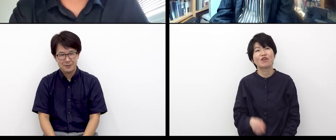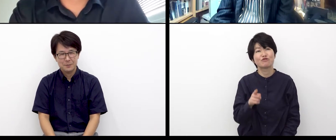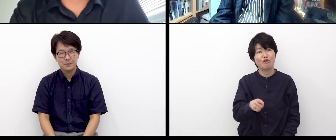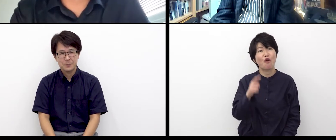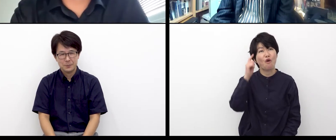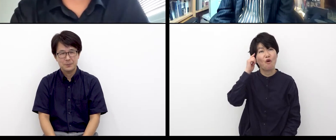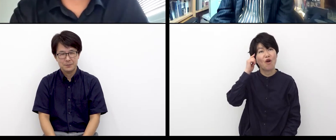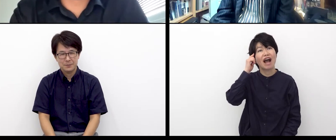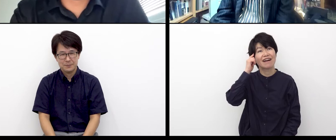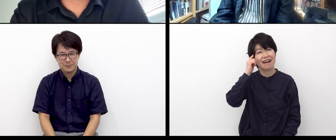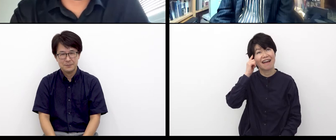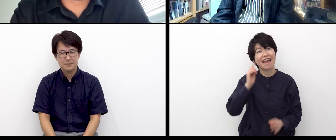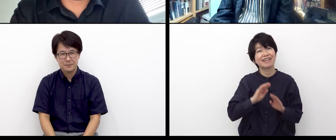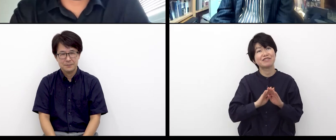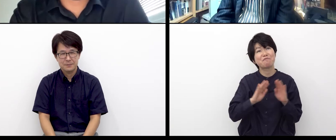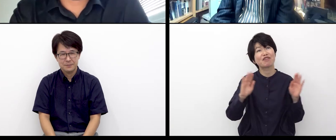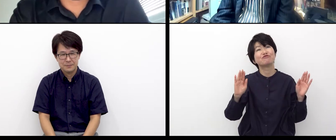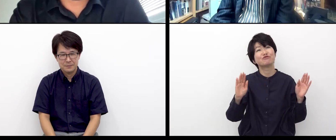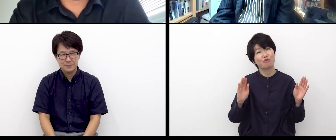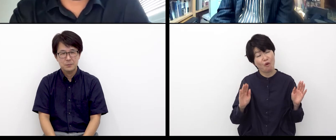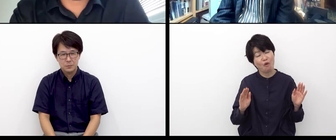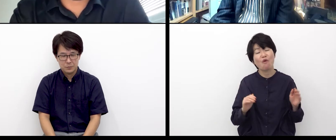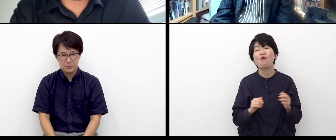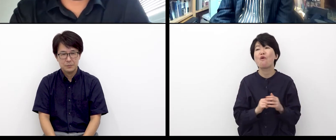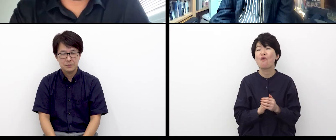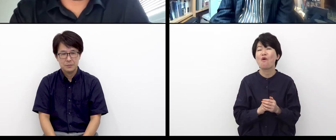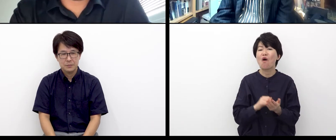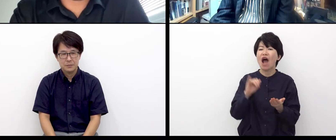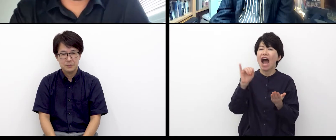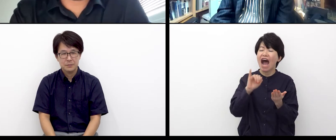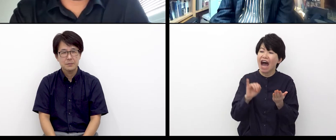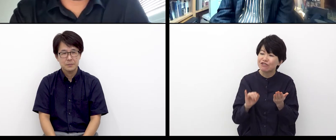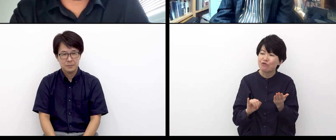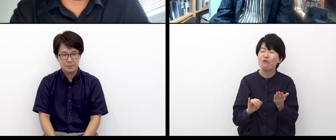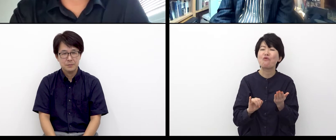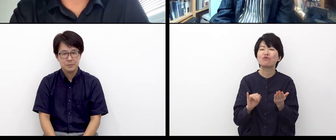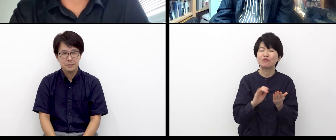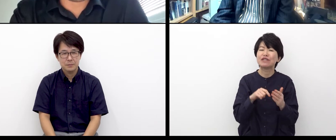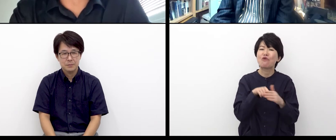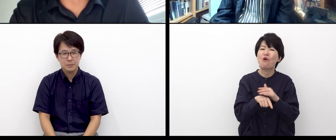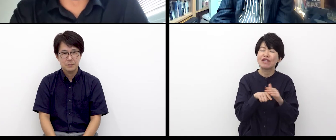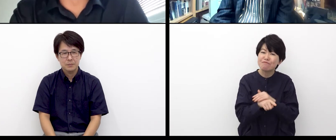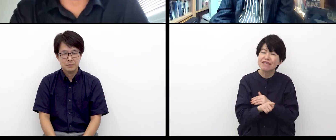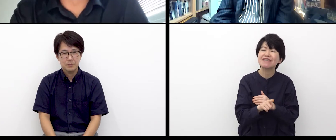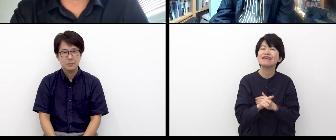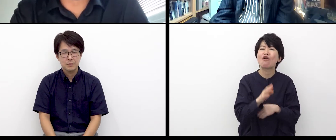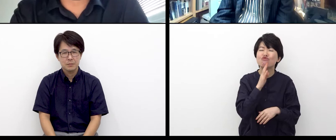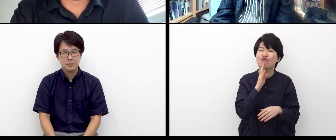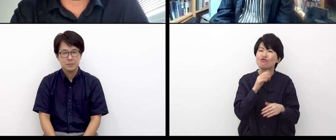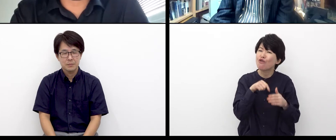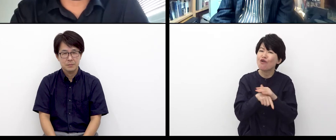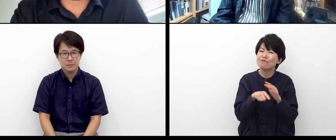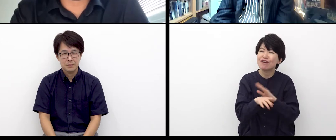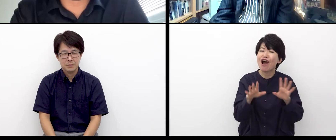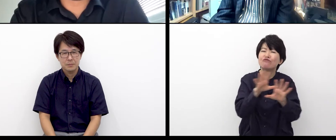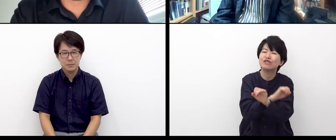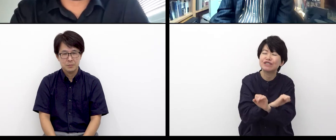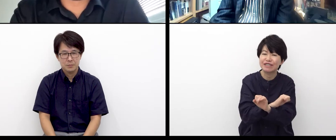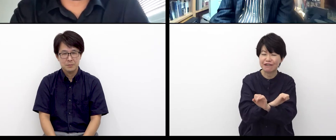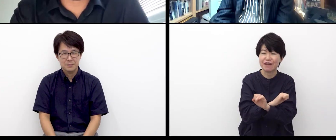I think art will lose its essence. The essence of art is to increase the uncertainty,